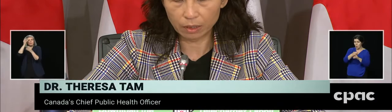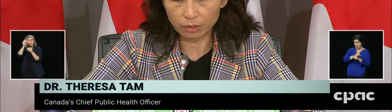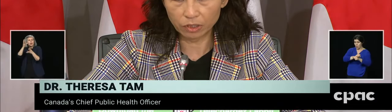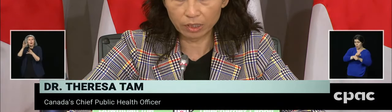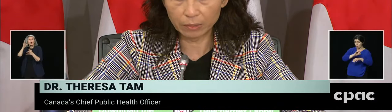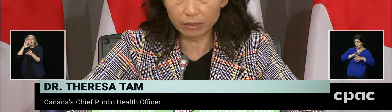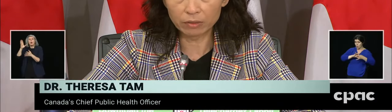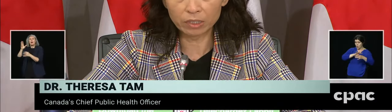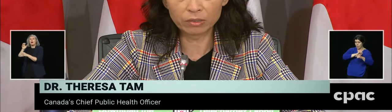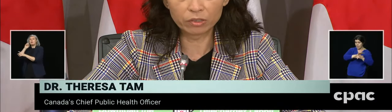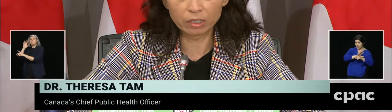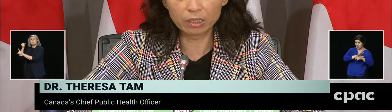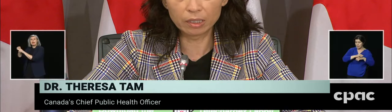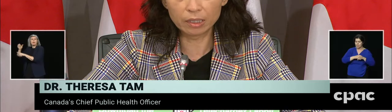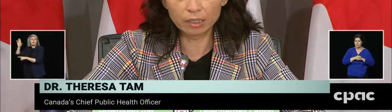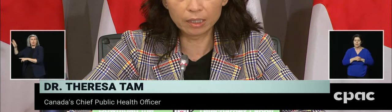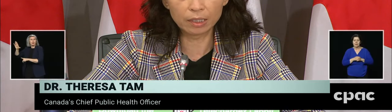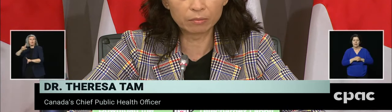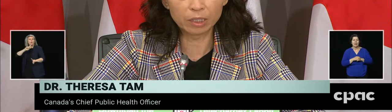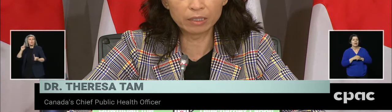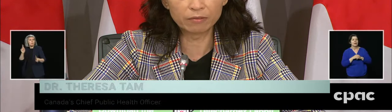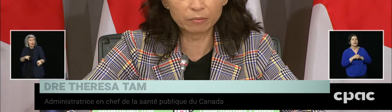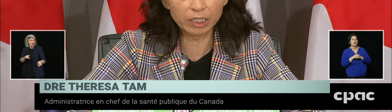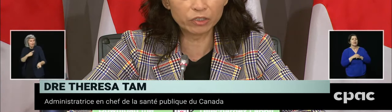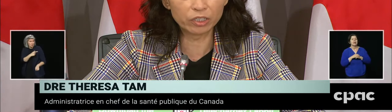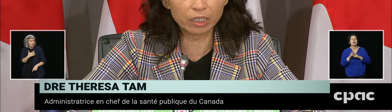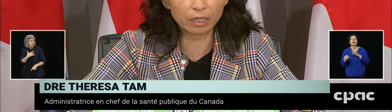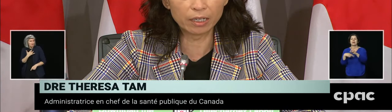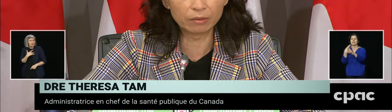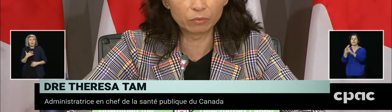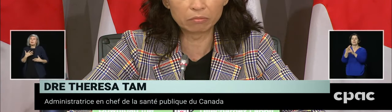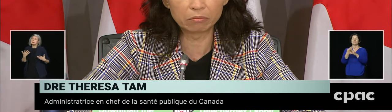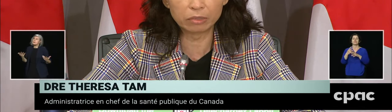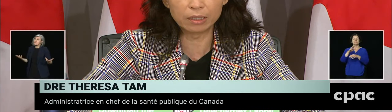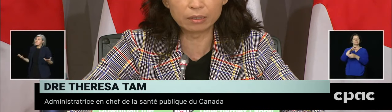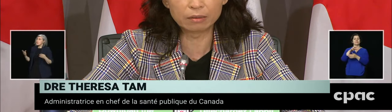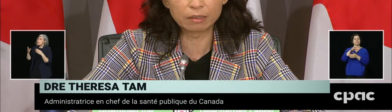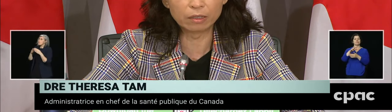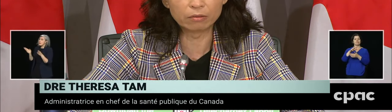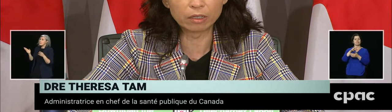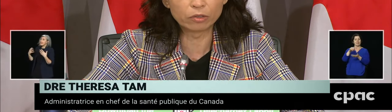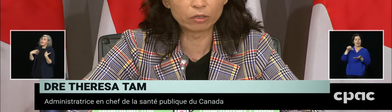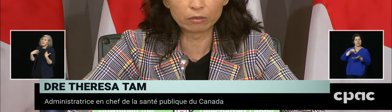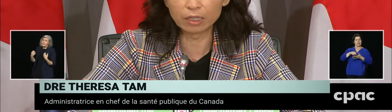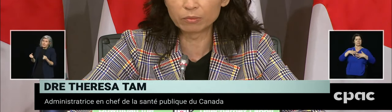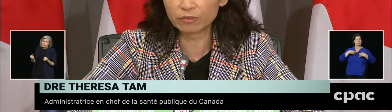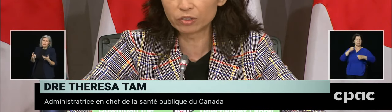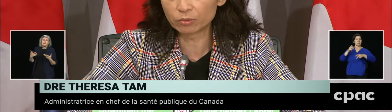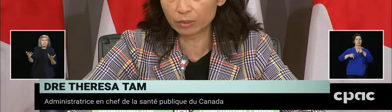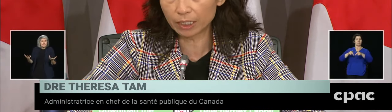I THINK PUBLIC HEALTH RESPONSE EVEN WITH CERTAIN